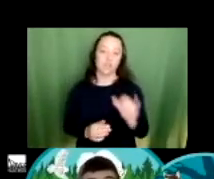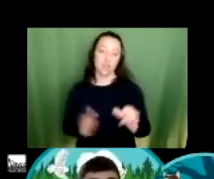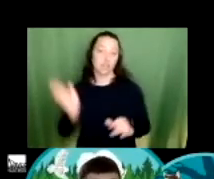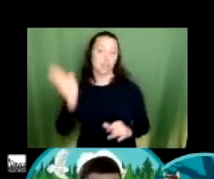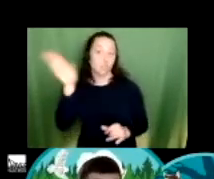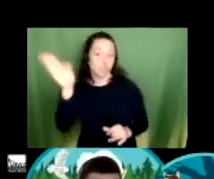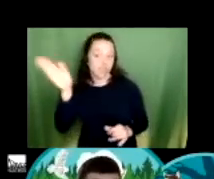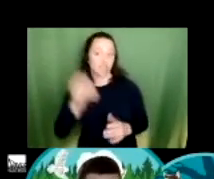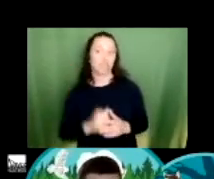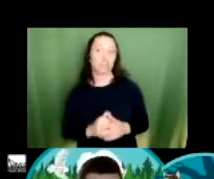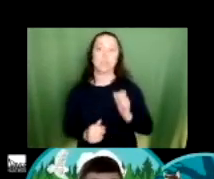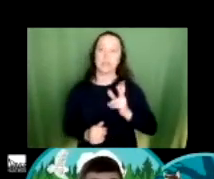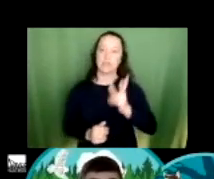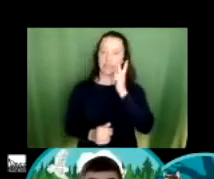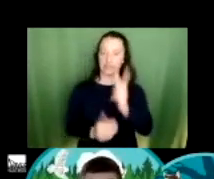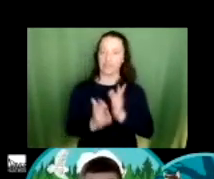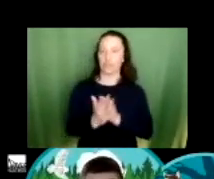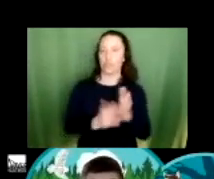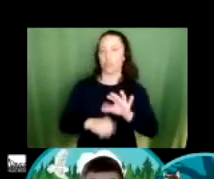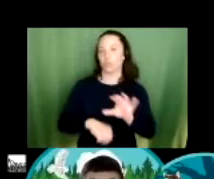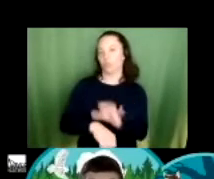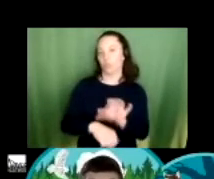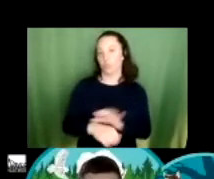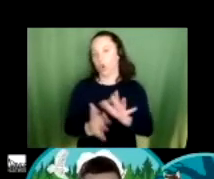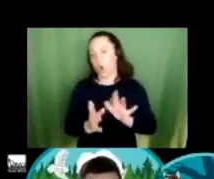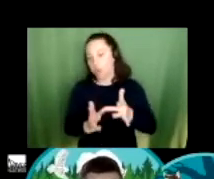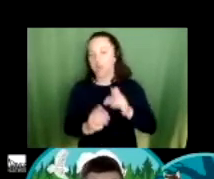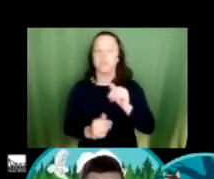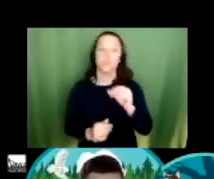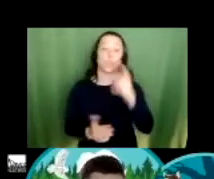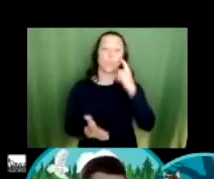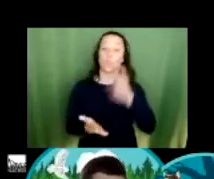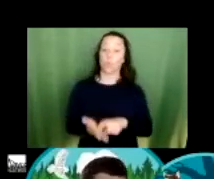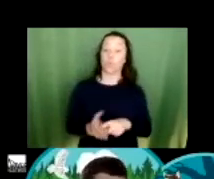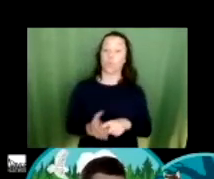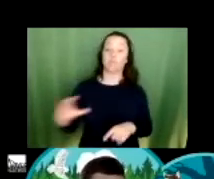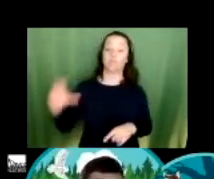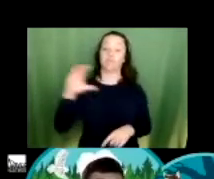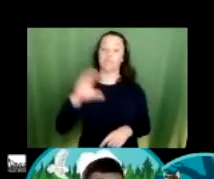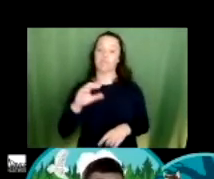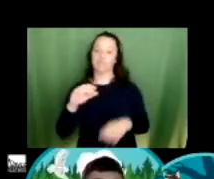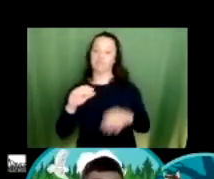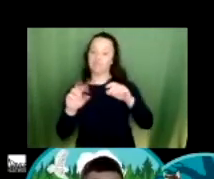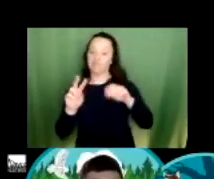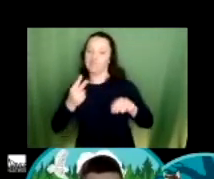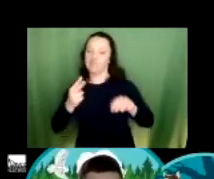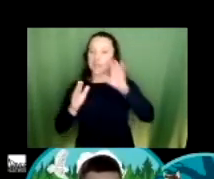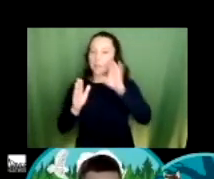our virtual space. And so you can see here we have Harry the Skunk being presented to a classroom of